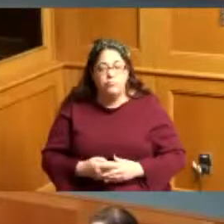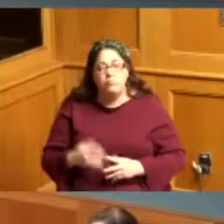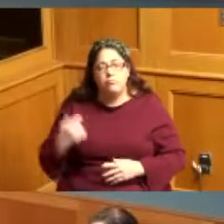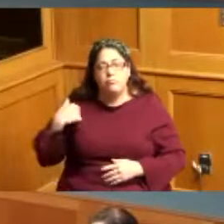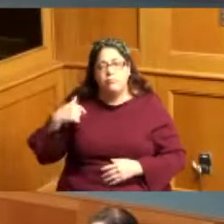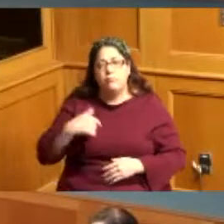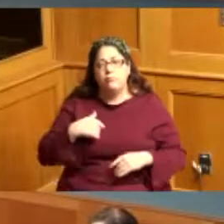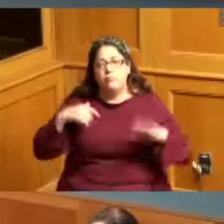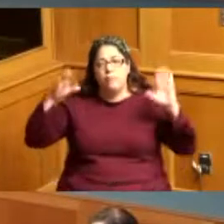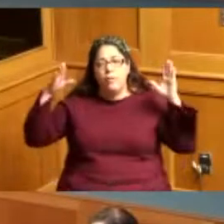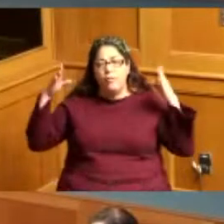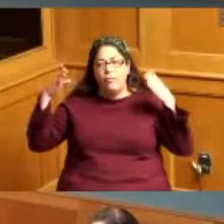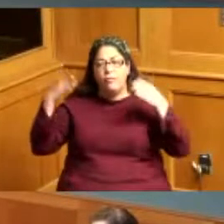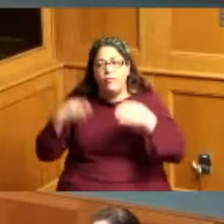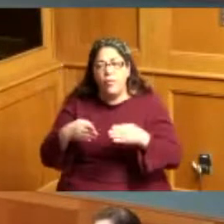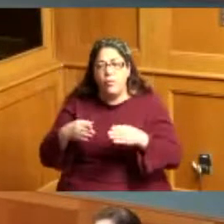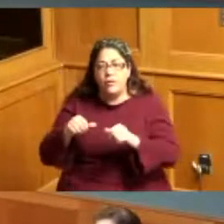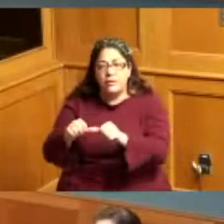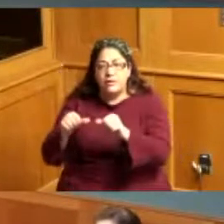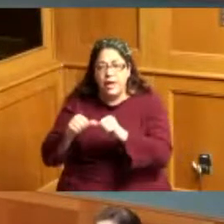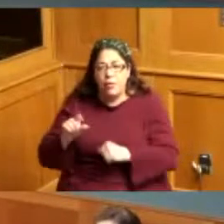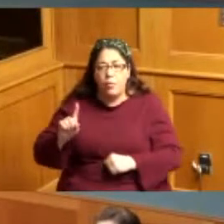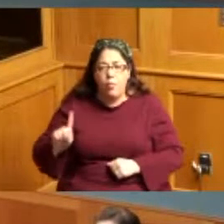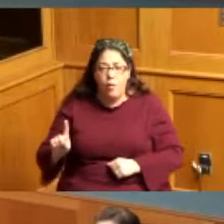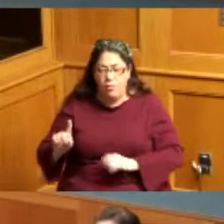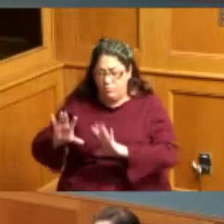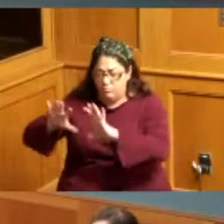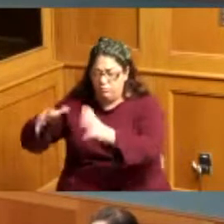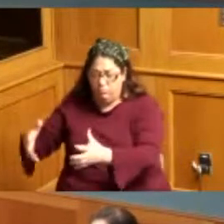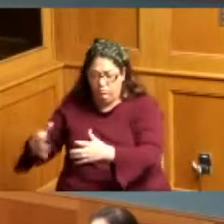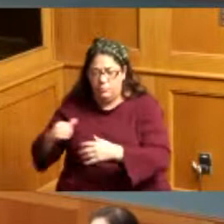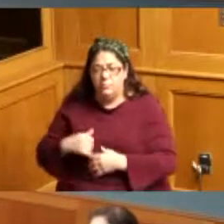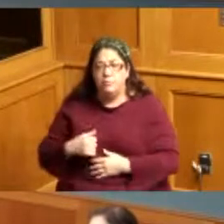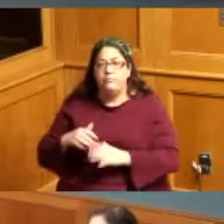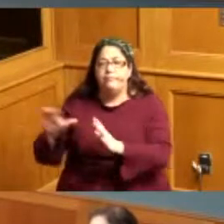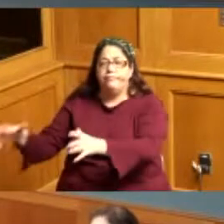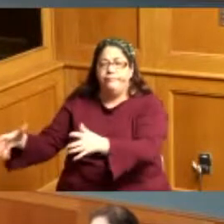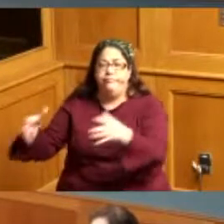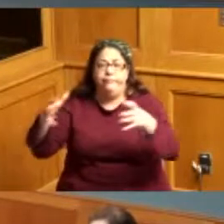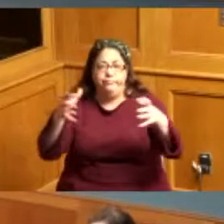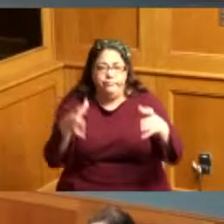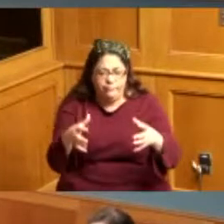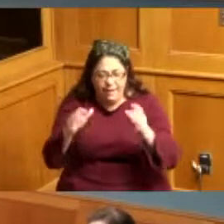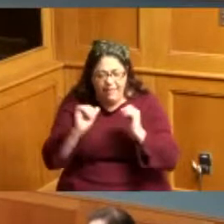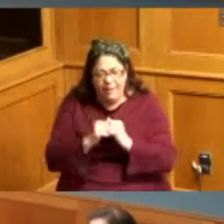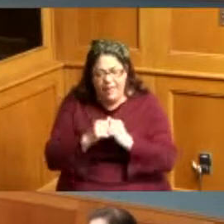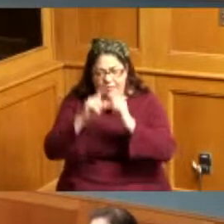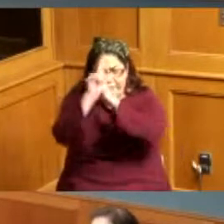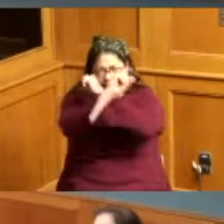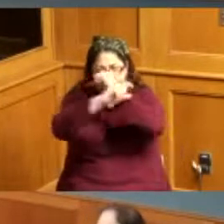is focus area one it's specifically focused on really the the the vision that the Board